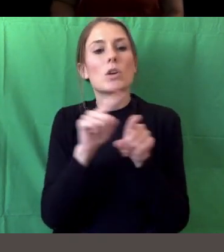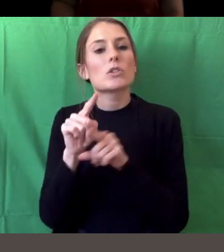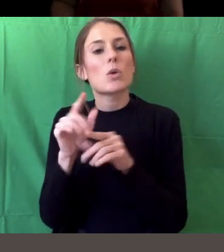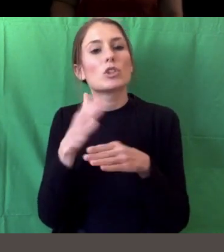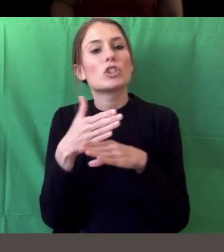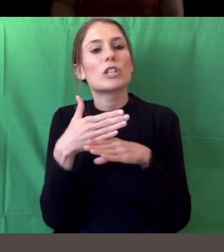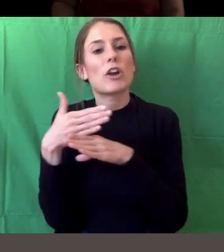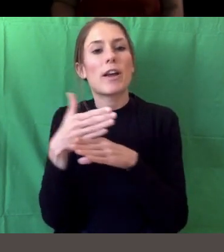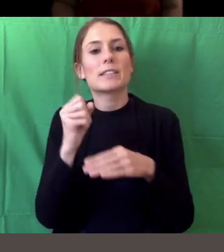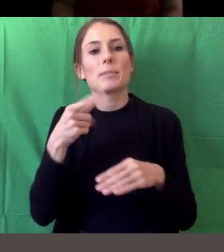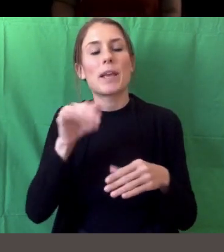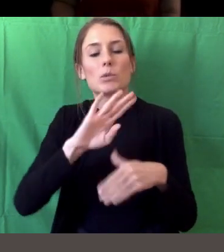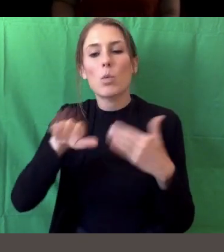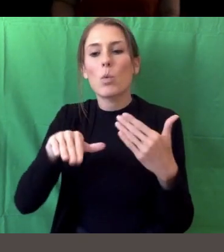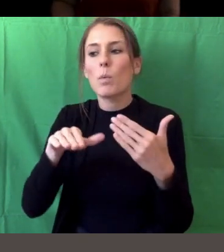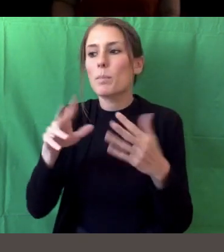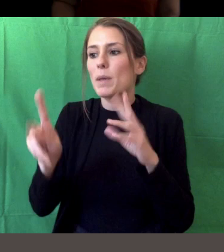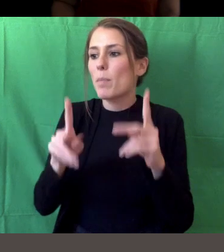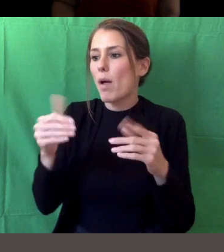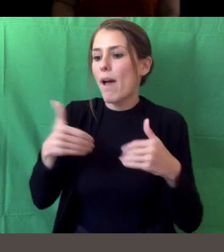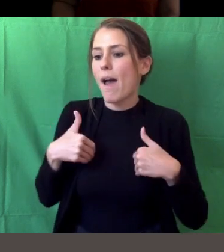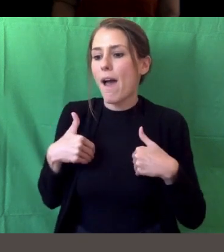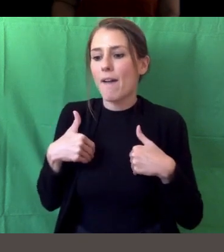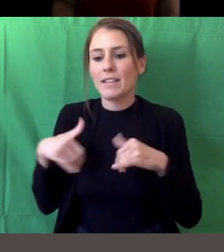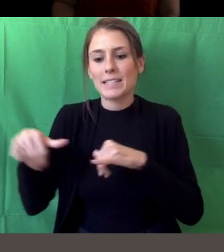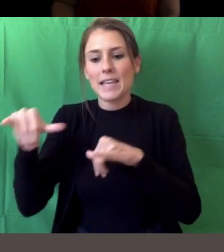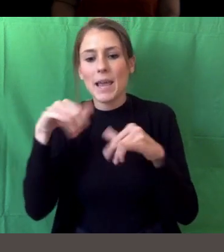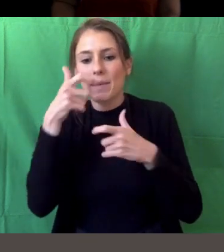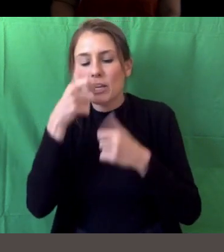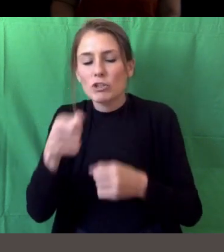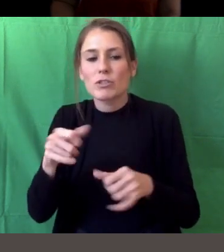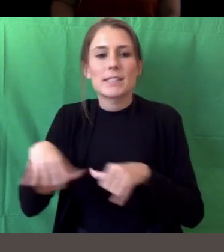It's also sharing space where people have the same interest and goals as you.